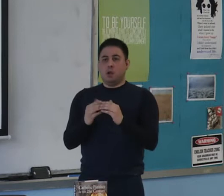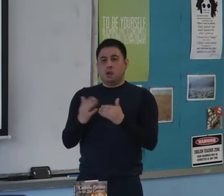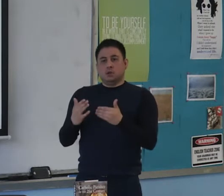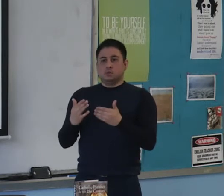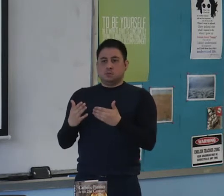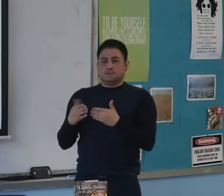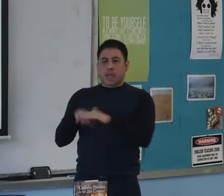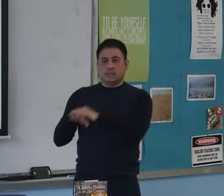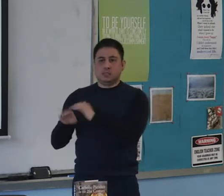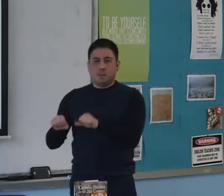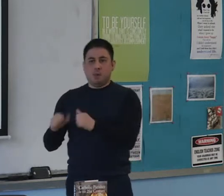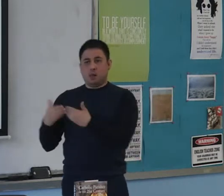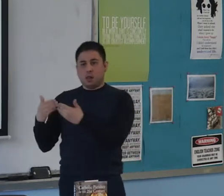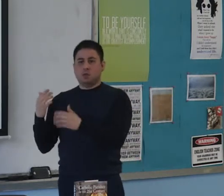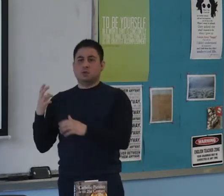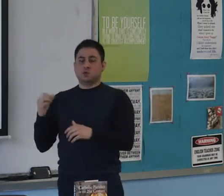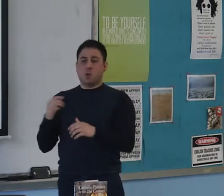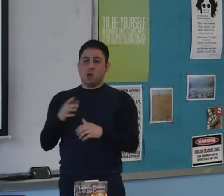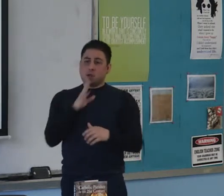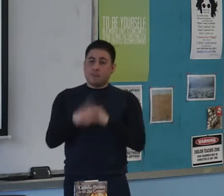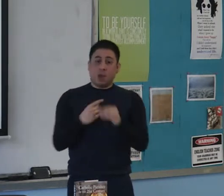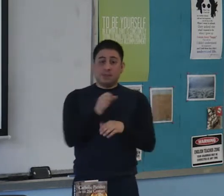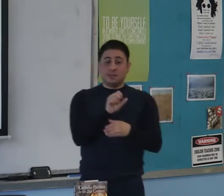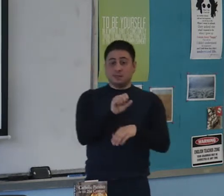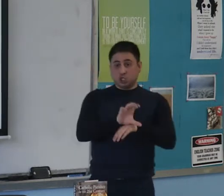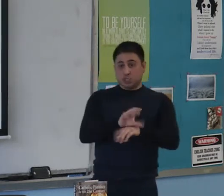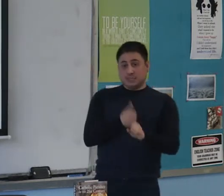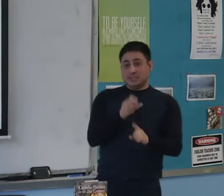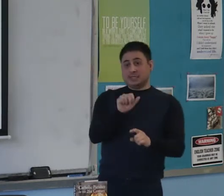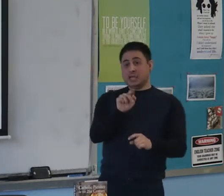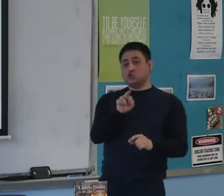differences when we ask about access to the sanctuary, we find great differences